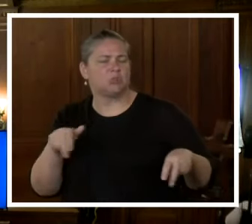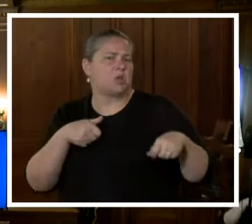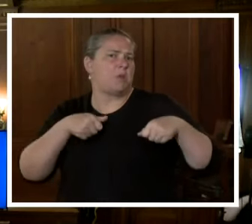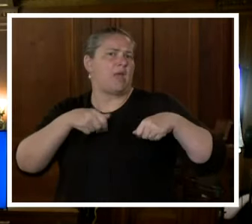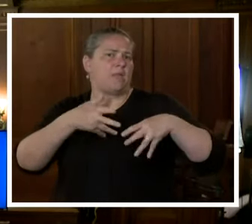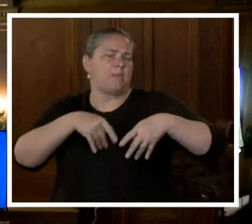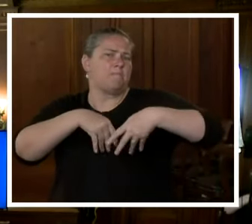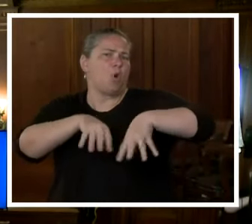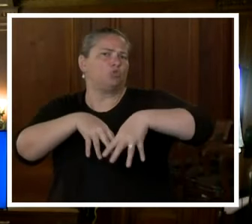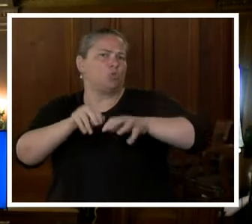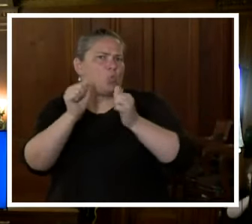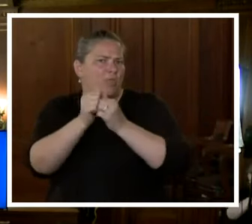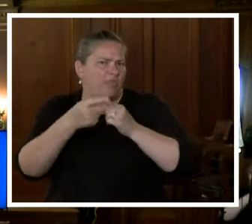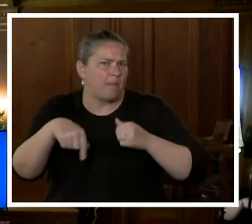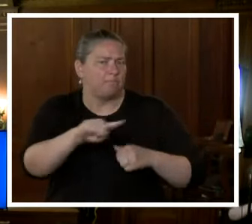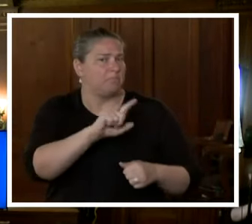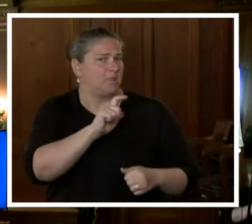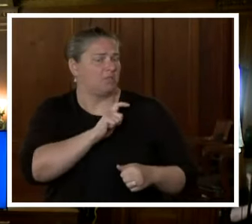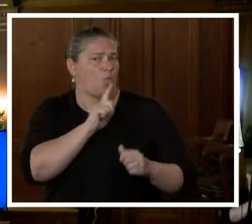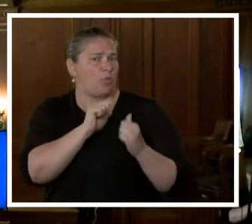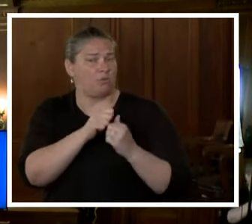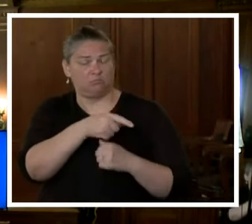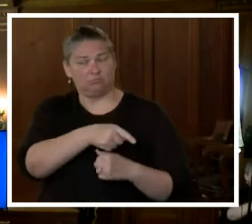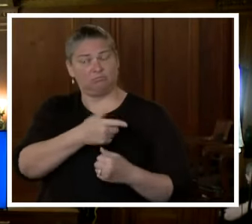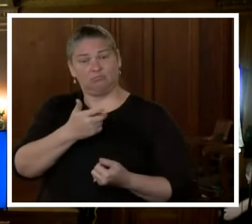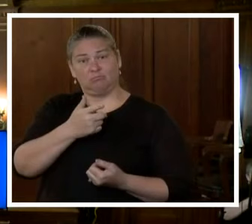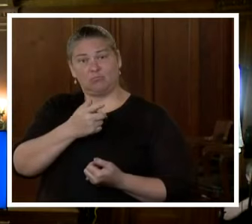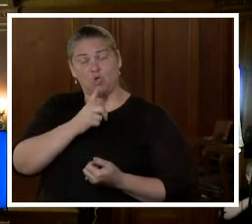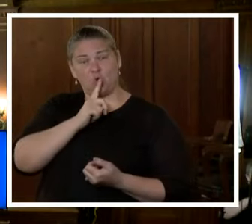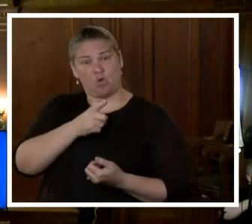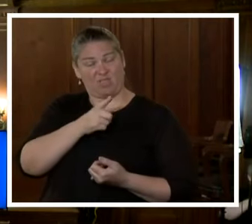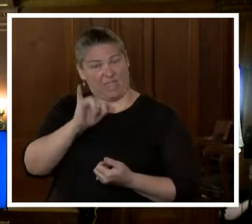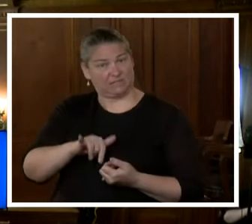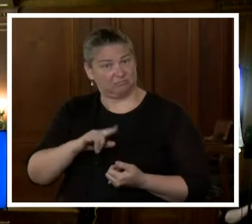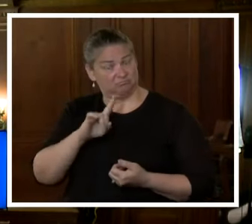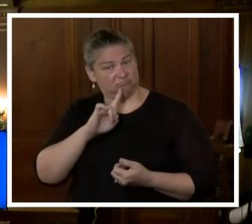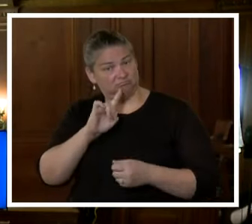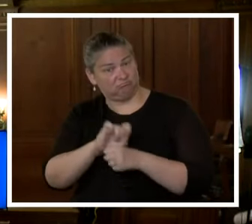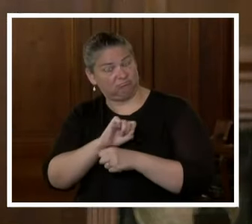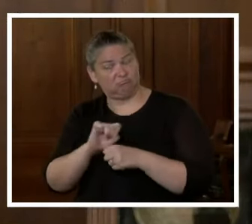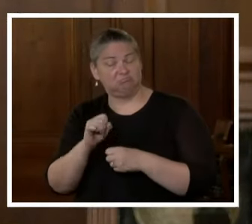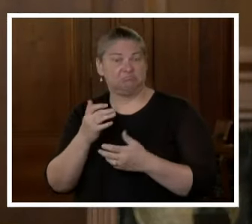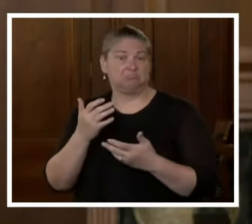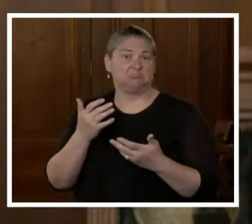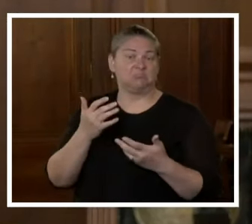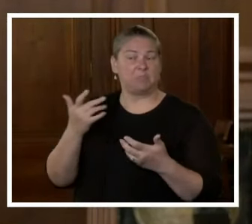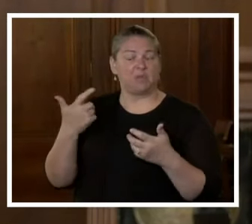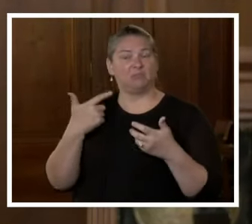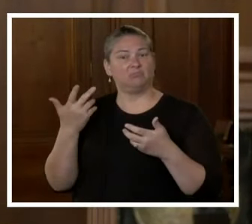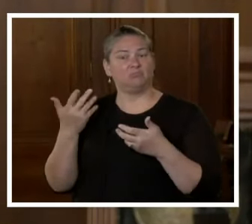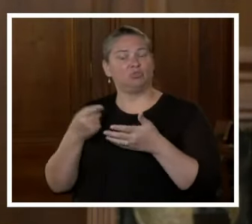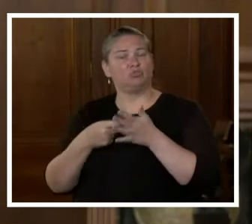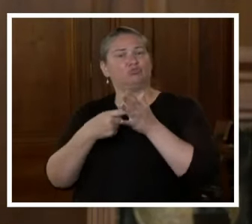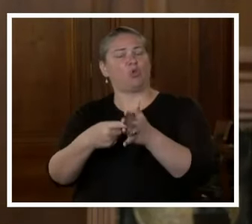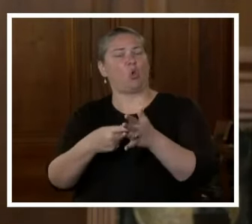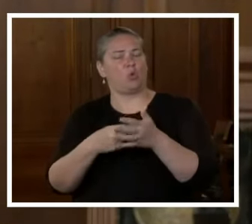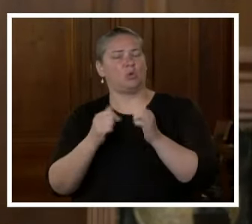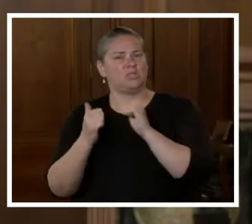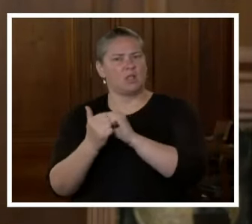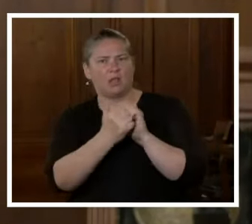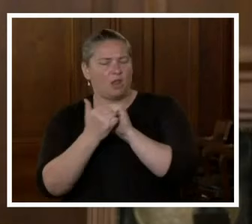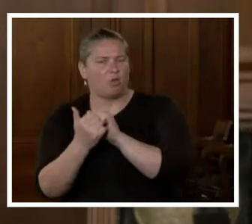CALLED FOR IN SCHOOLS.